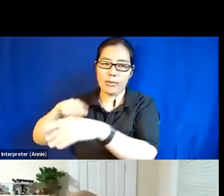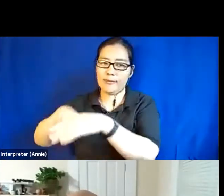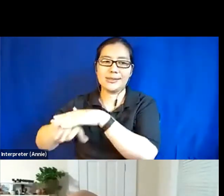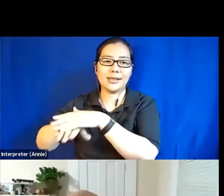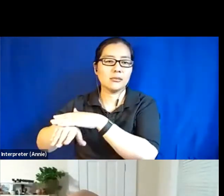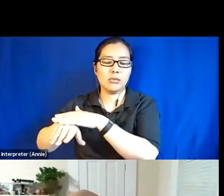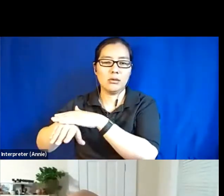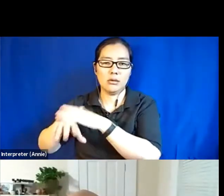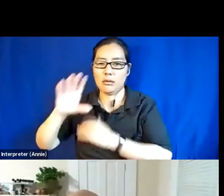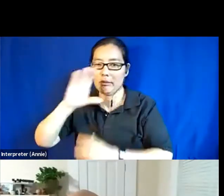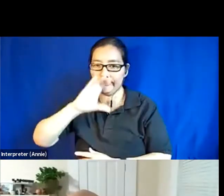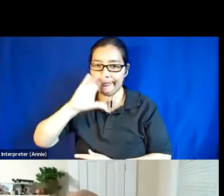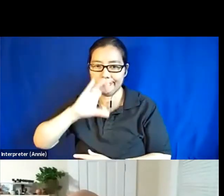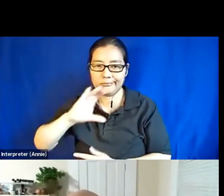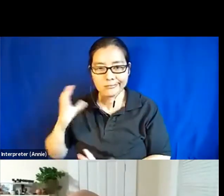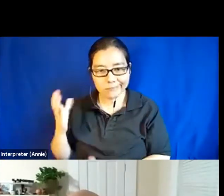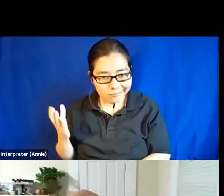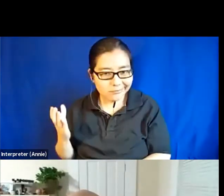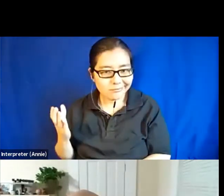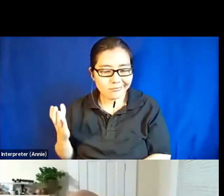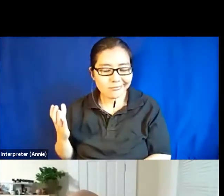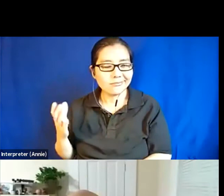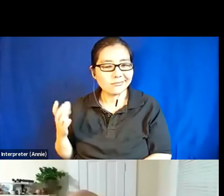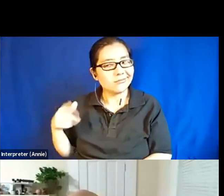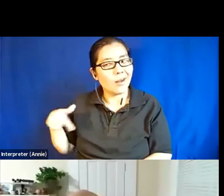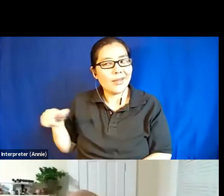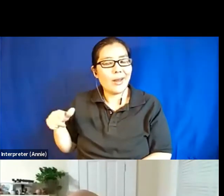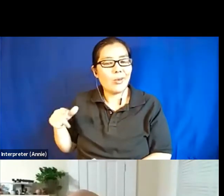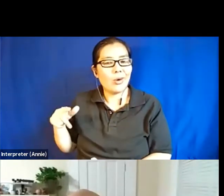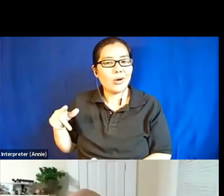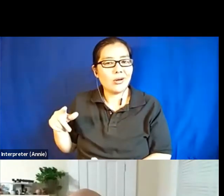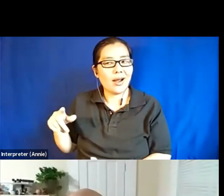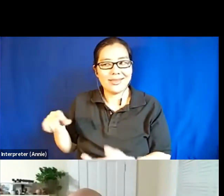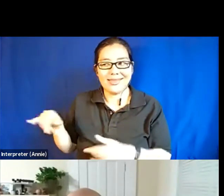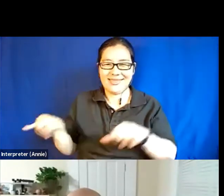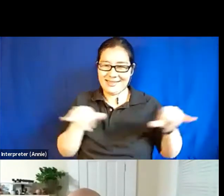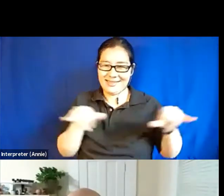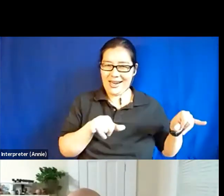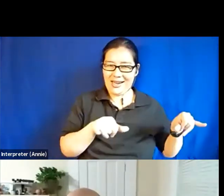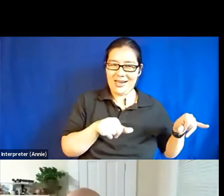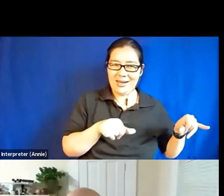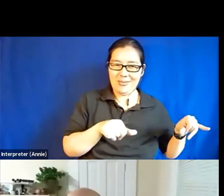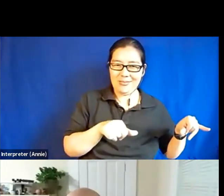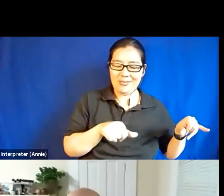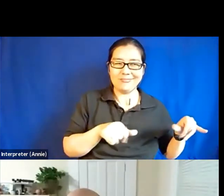comics because they really were part of the same genre often. And I